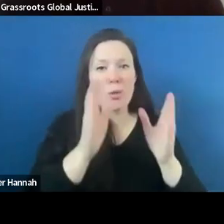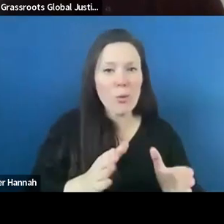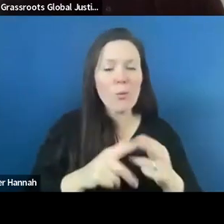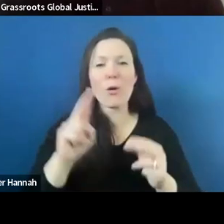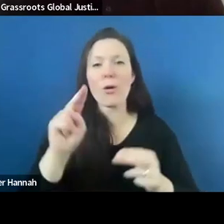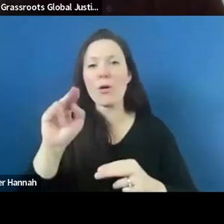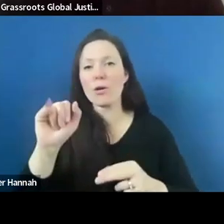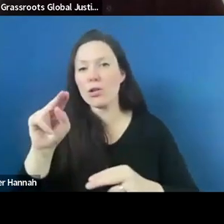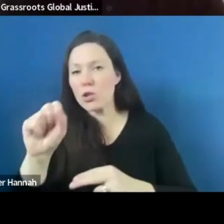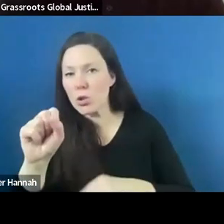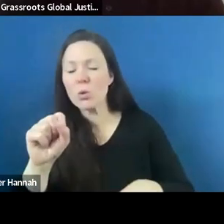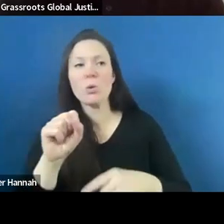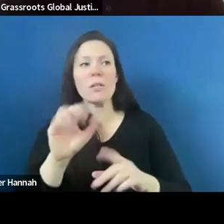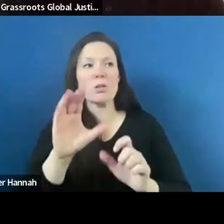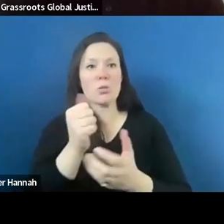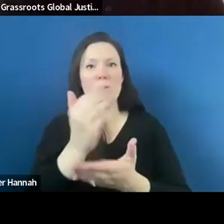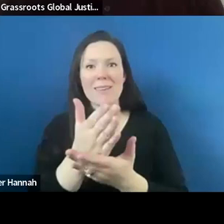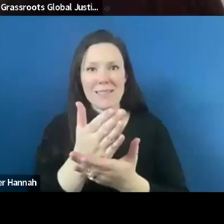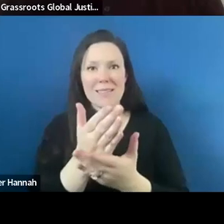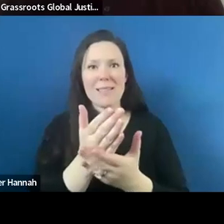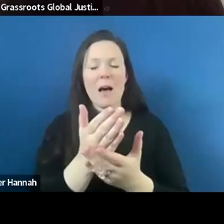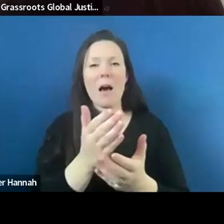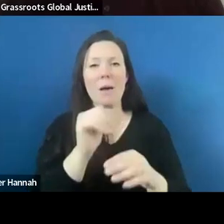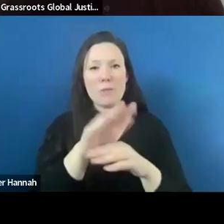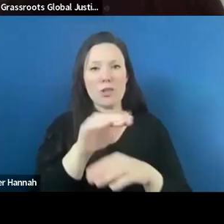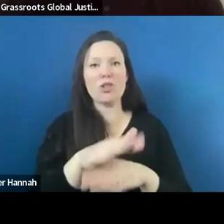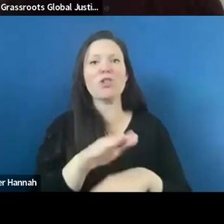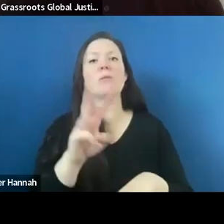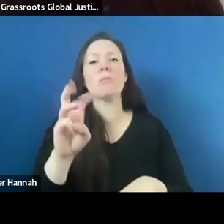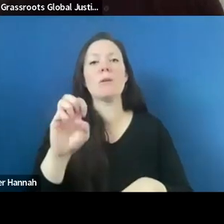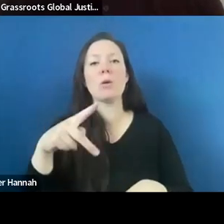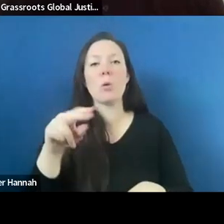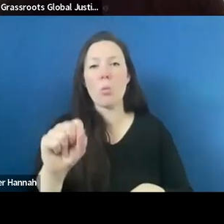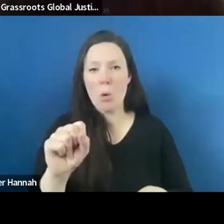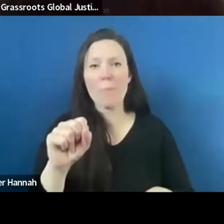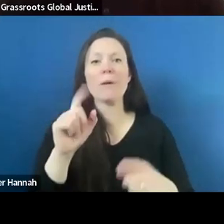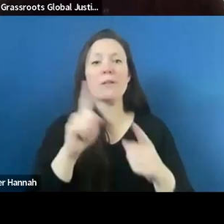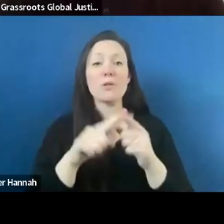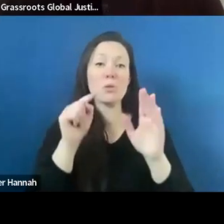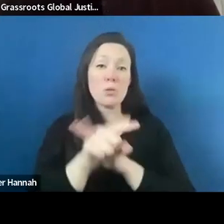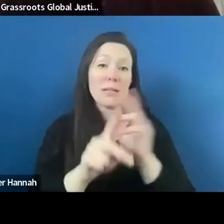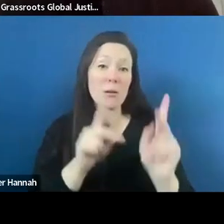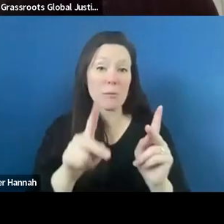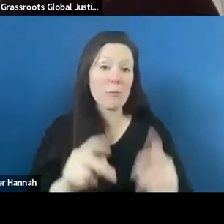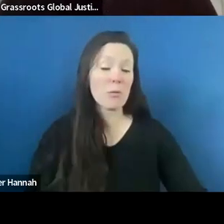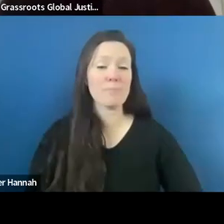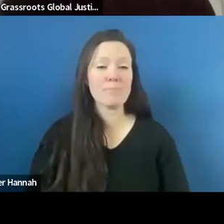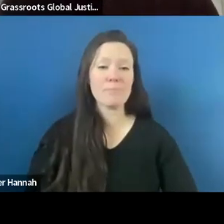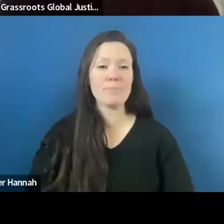to stop the shipment of weapons to kill human beings around the world.